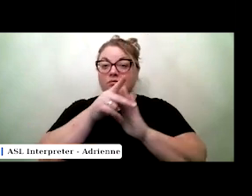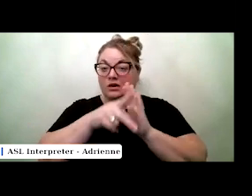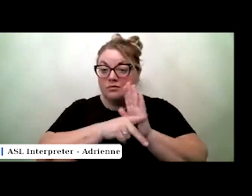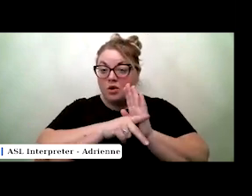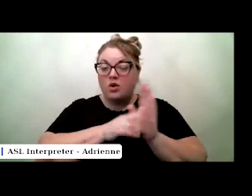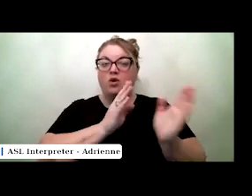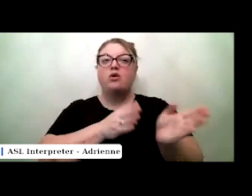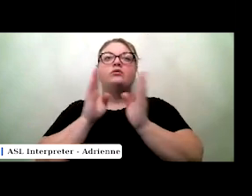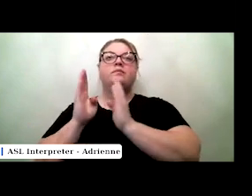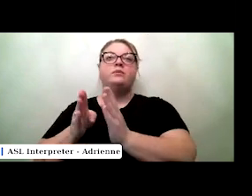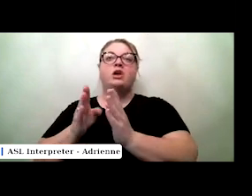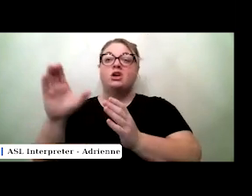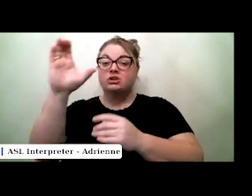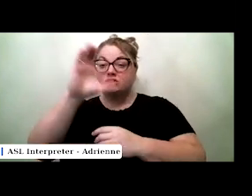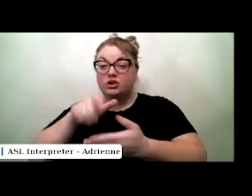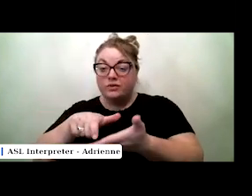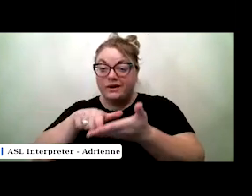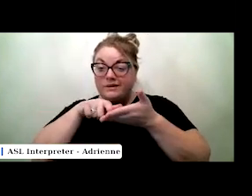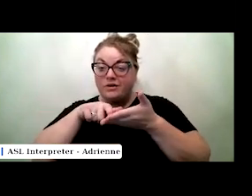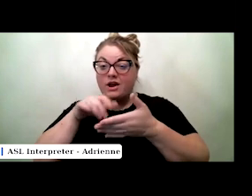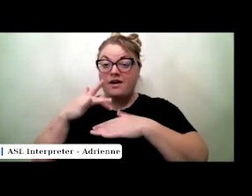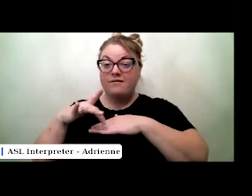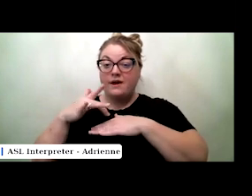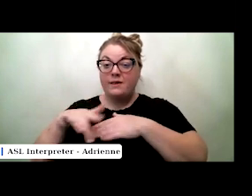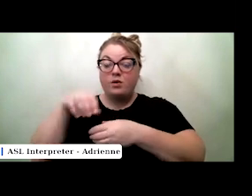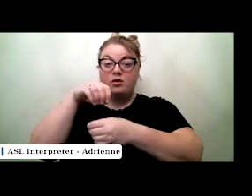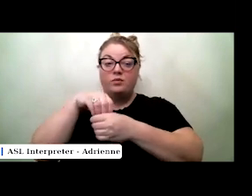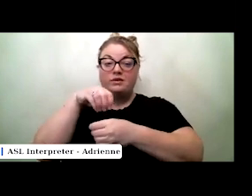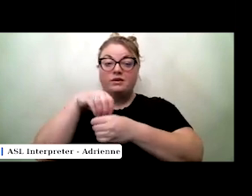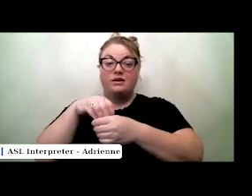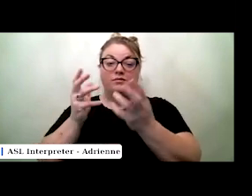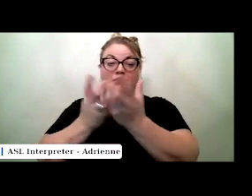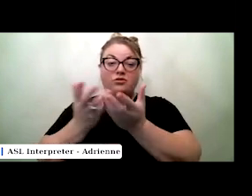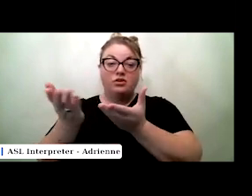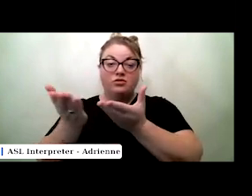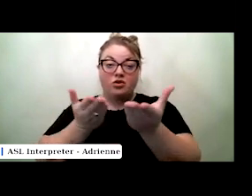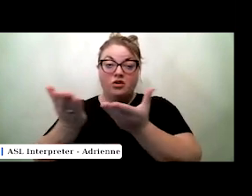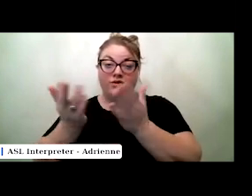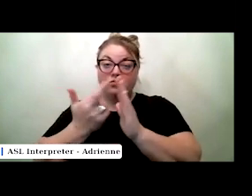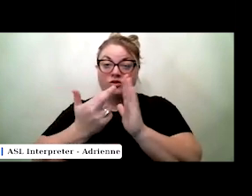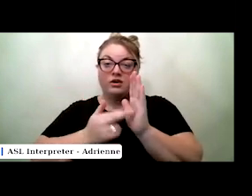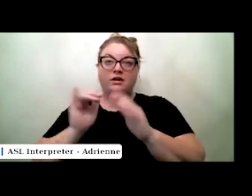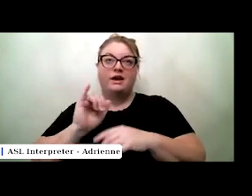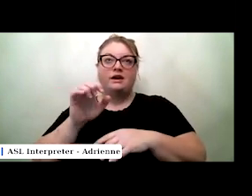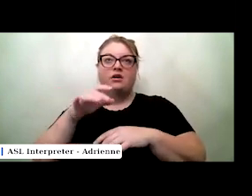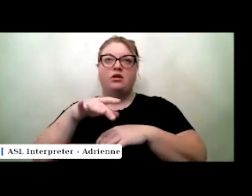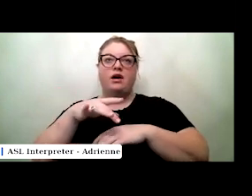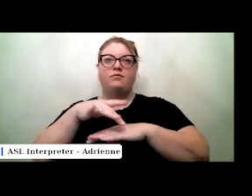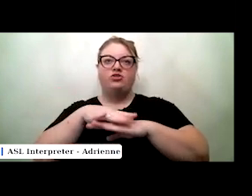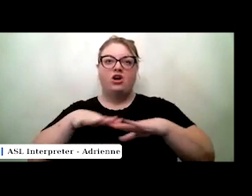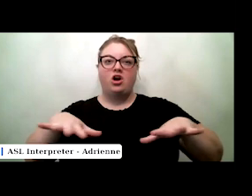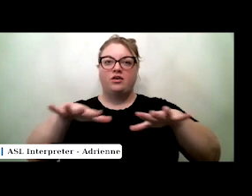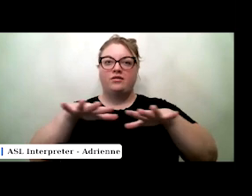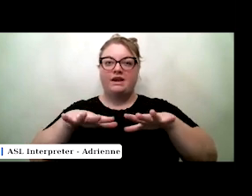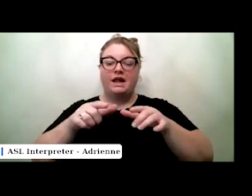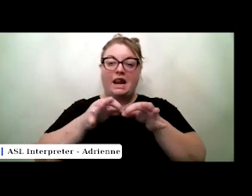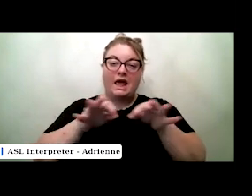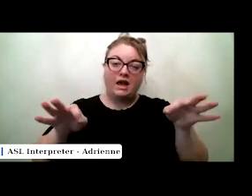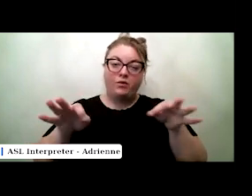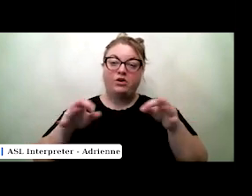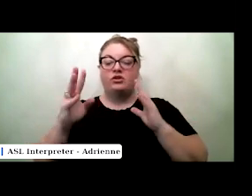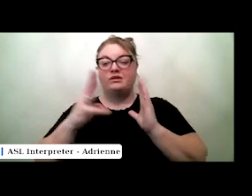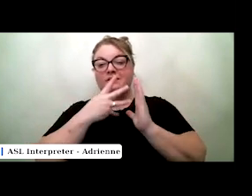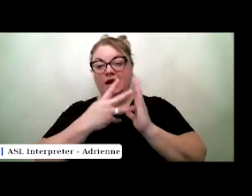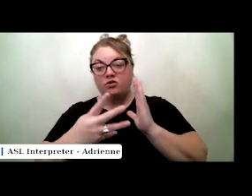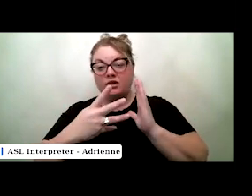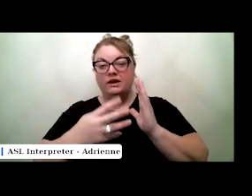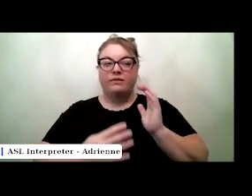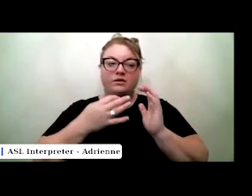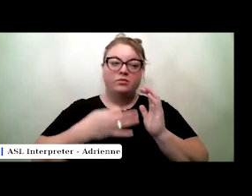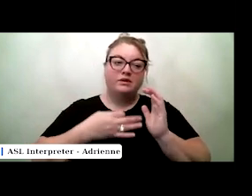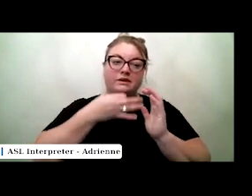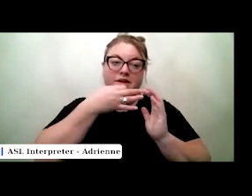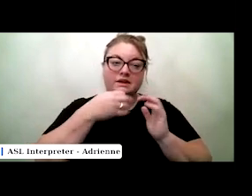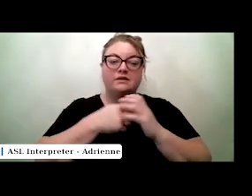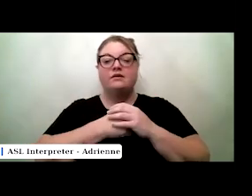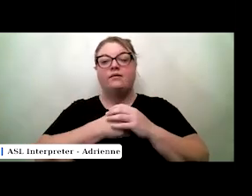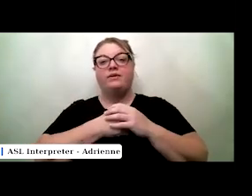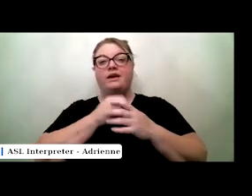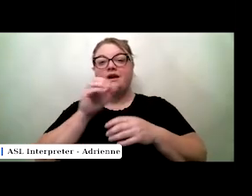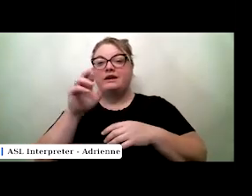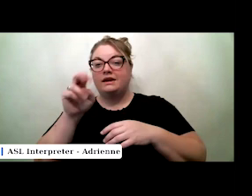The search criteria that's available within a matching service. Geography, language, scheduling expertise care needs.